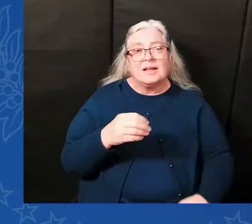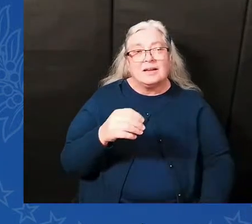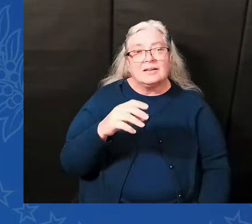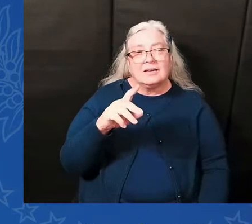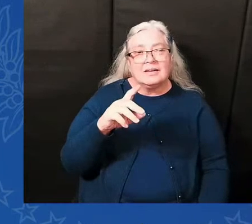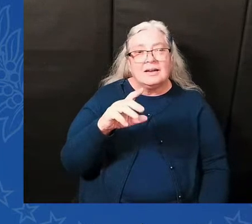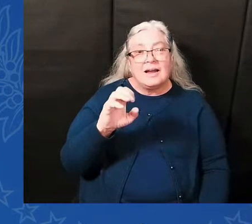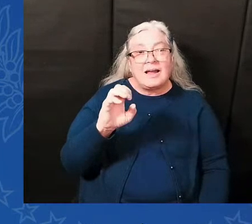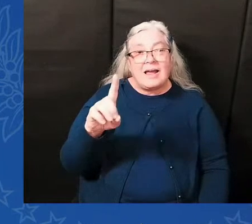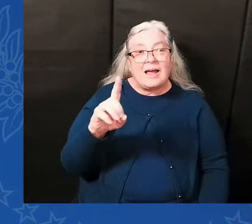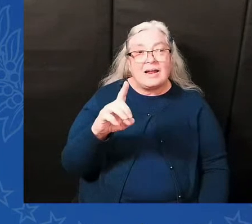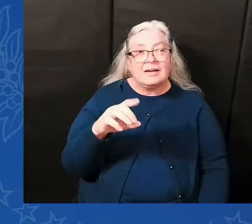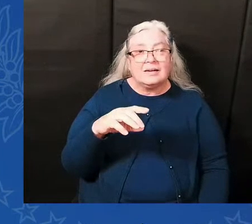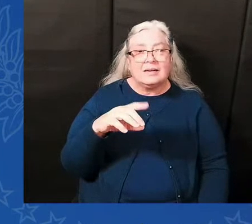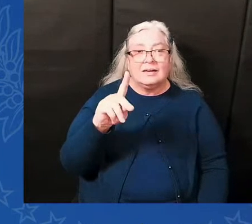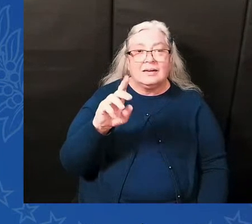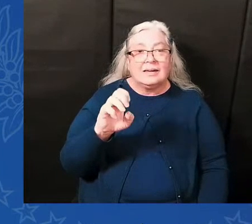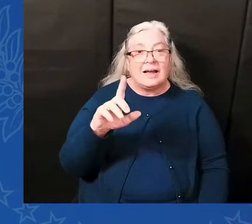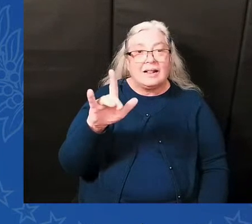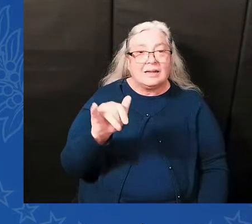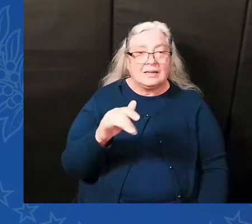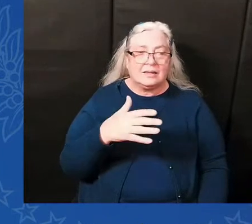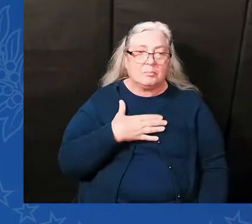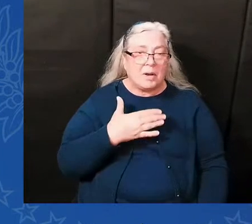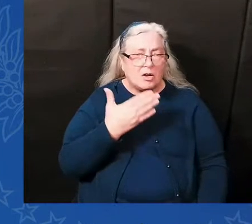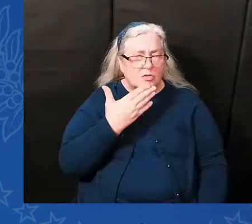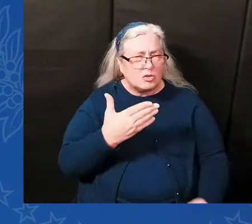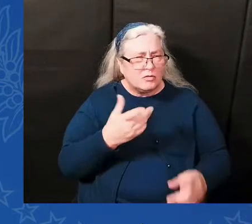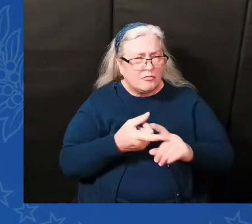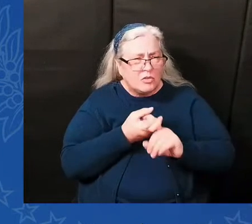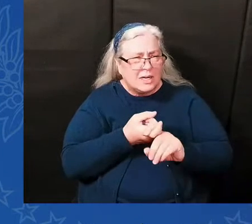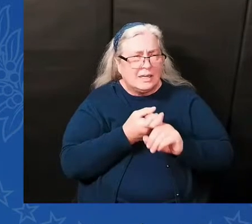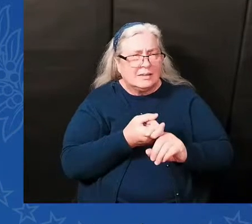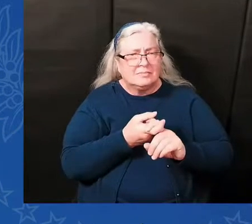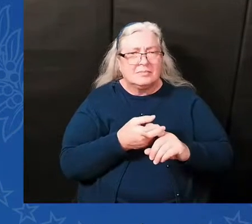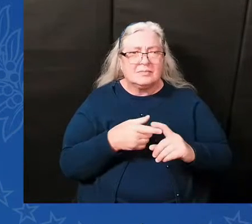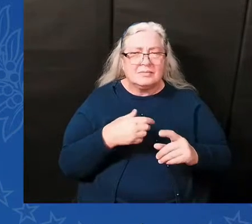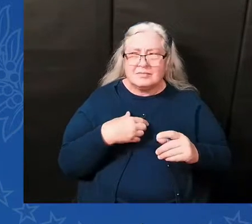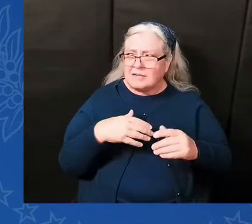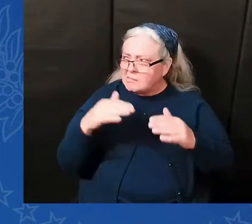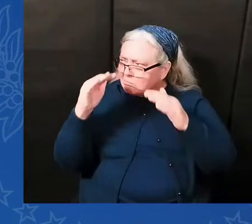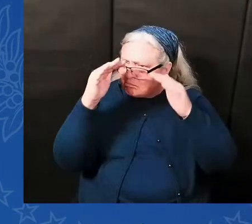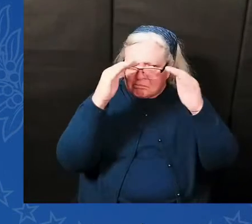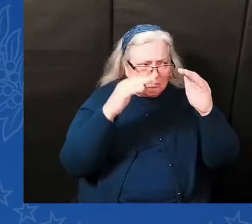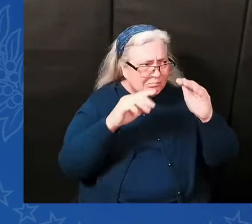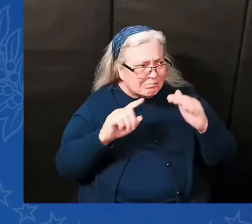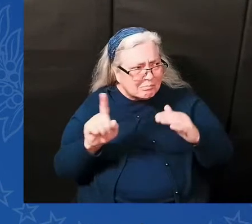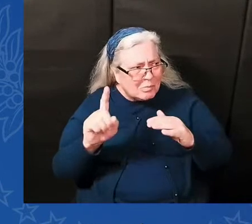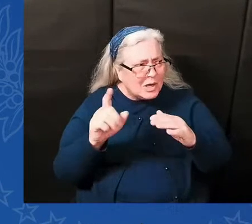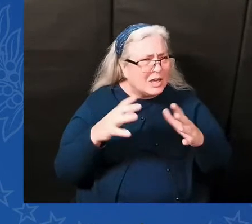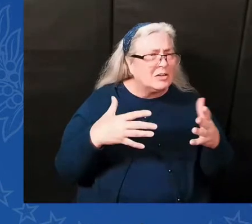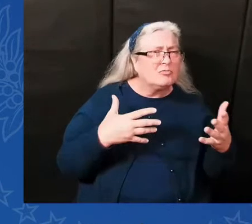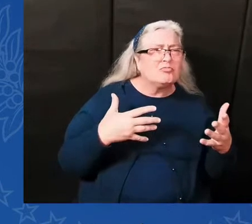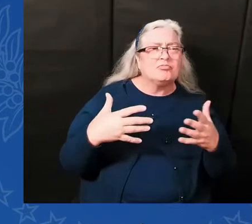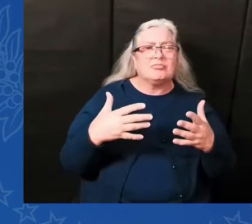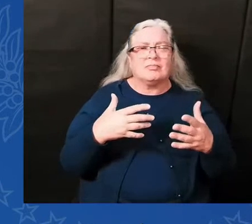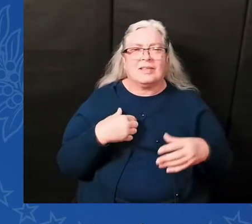And a- -- and Kevin -- and Chief Kevin Quinn as well. Look, I joined this summit virtually last year,